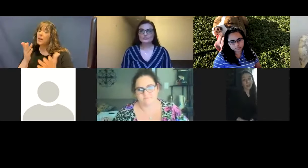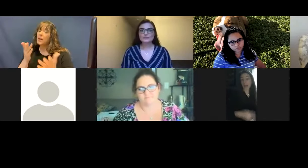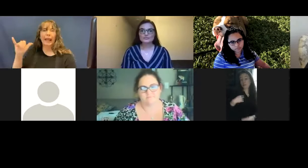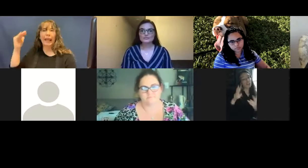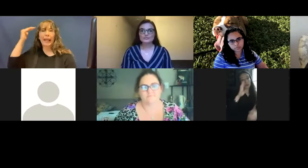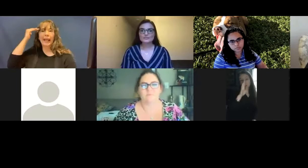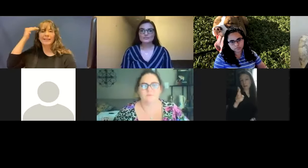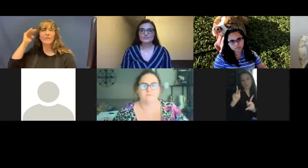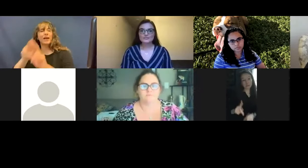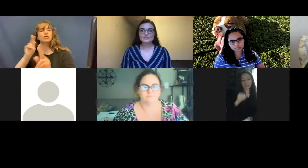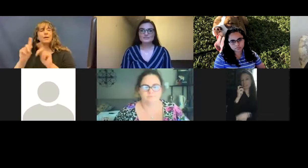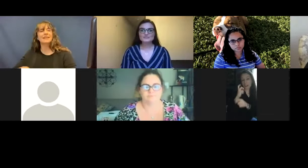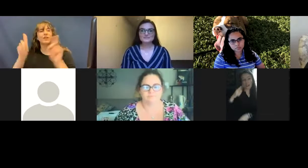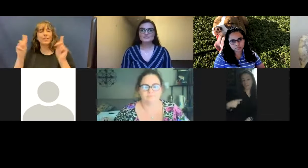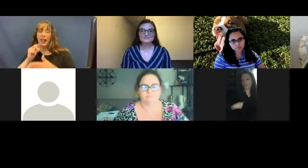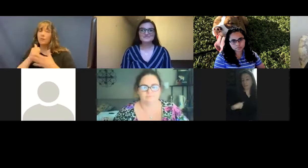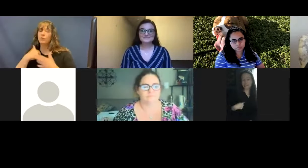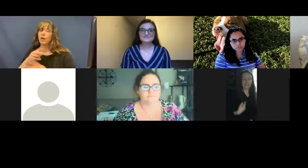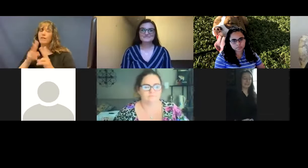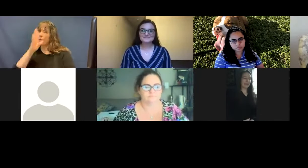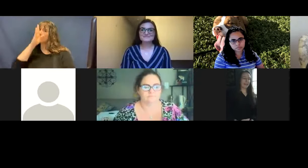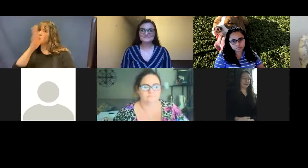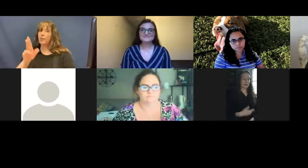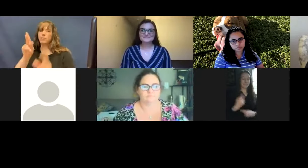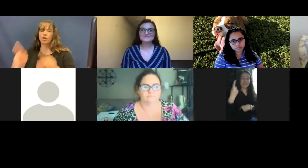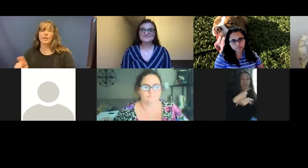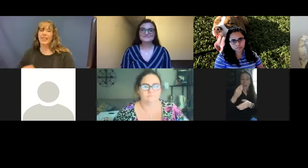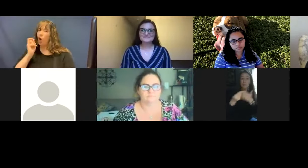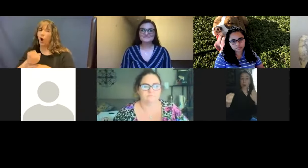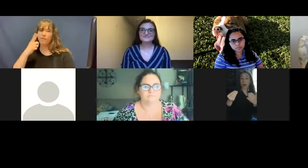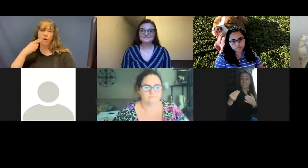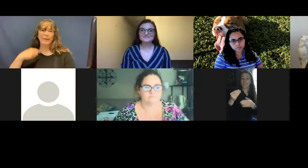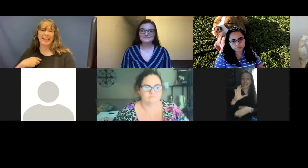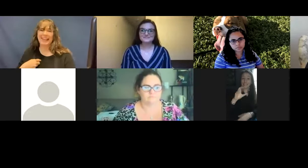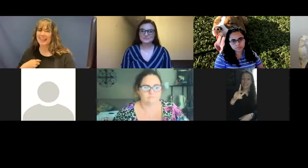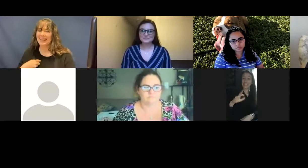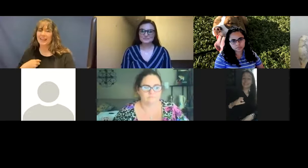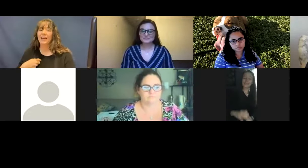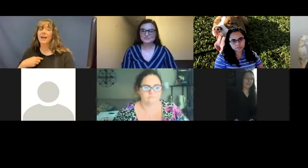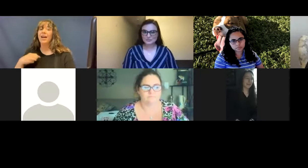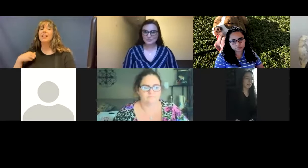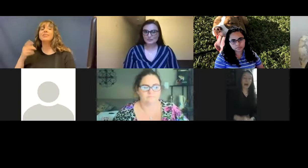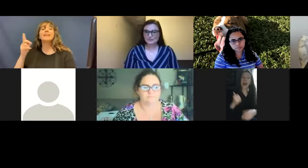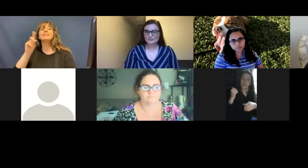I'm a very direct person. That's not hard for me. The day I bought a clinic, I wrote